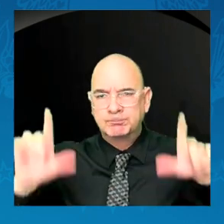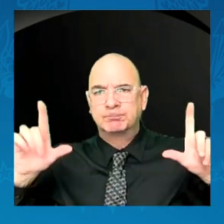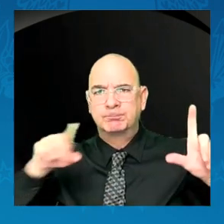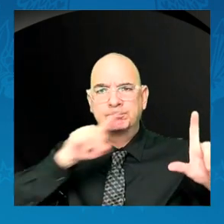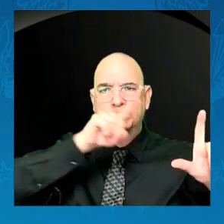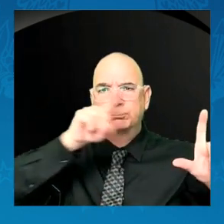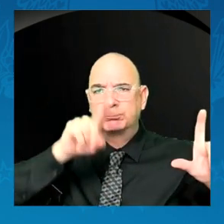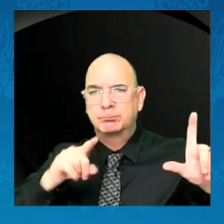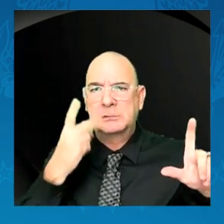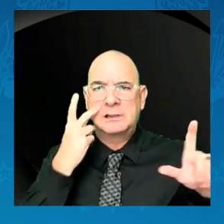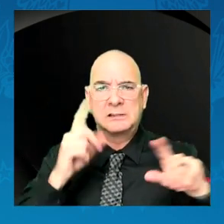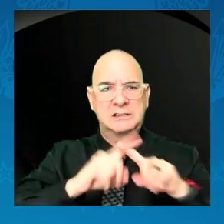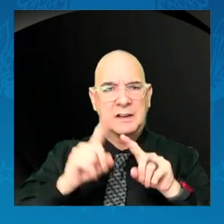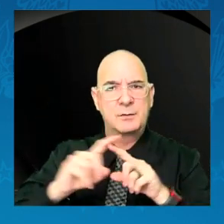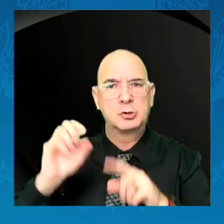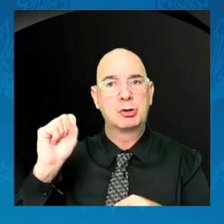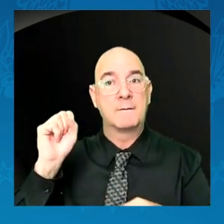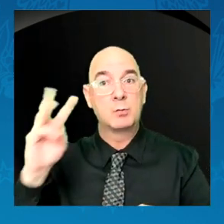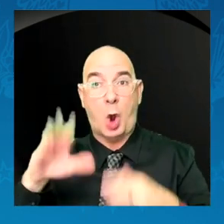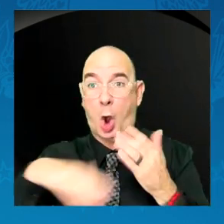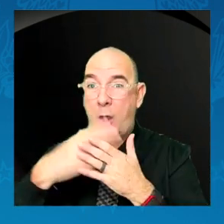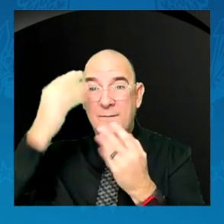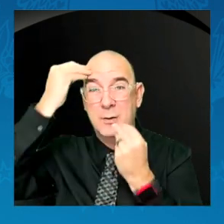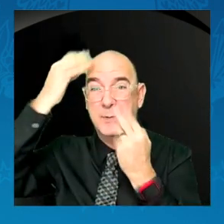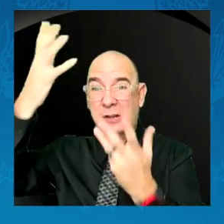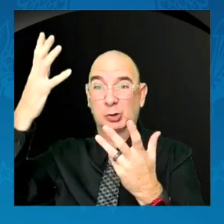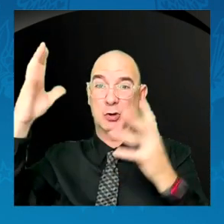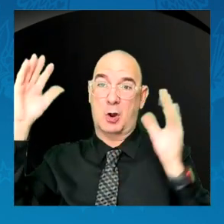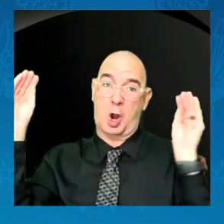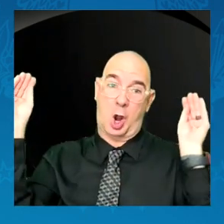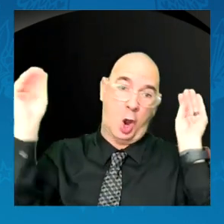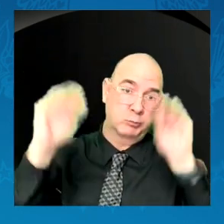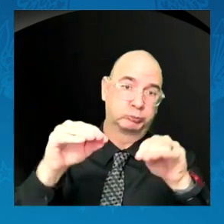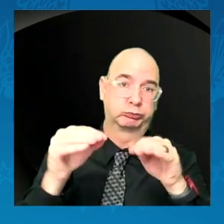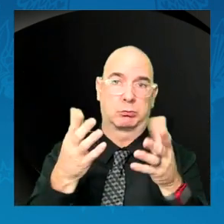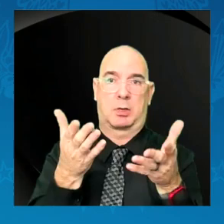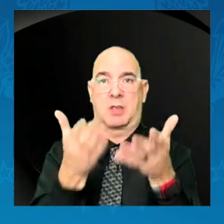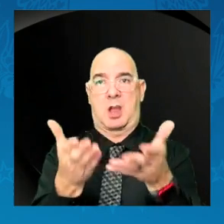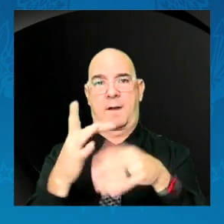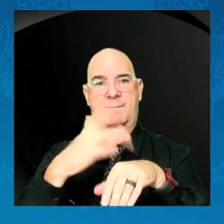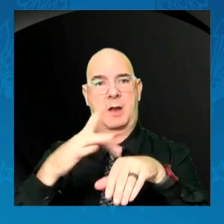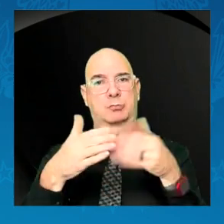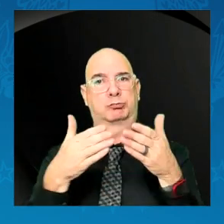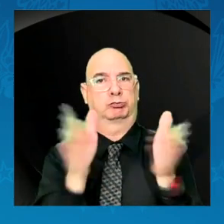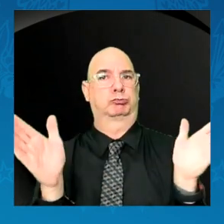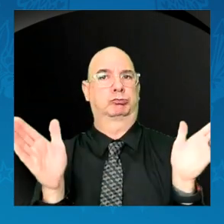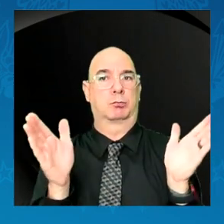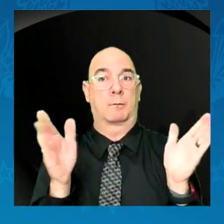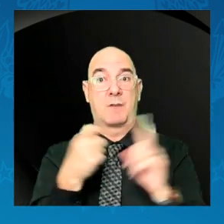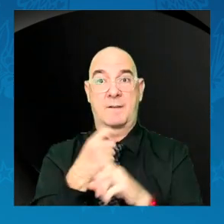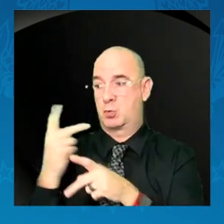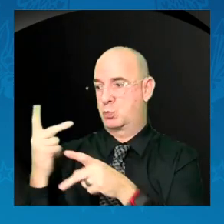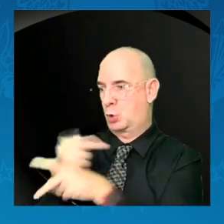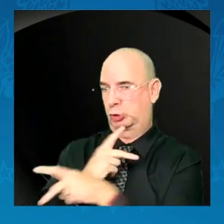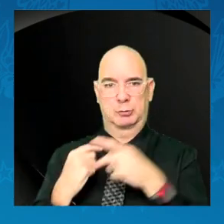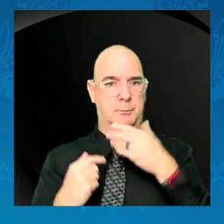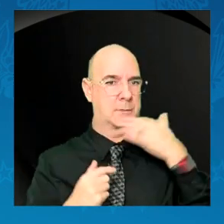and released and catapulted the Arctic region from one of the worst to one of the best mapped regions on Earth. And those are the kinds of projects